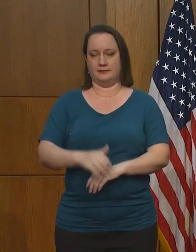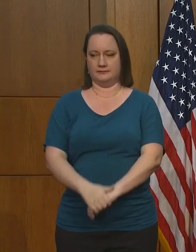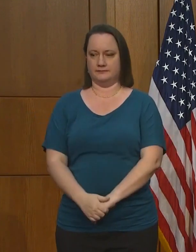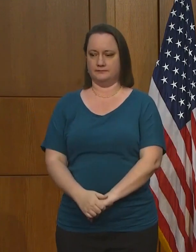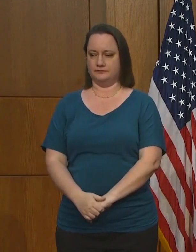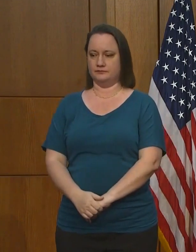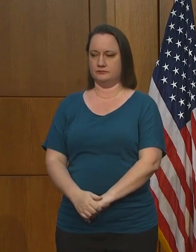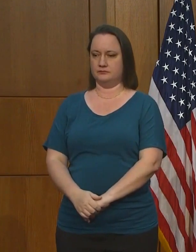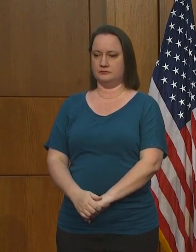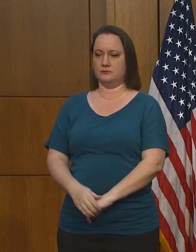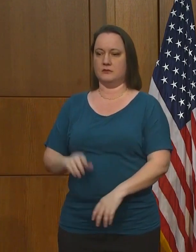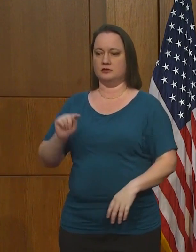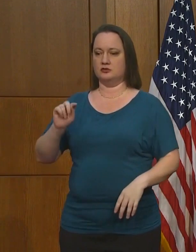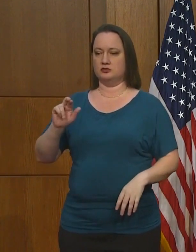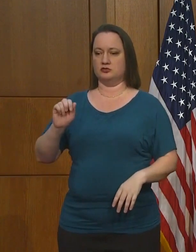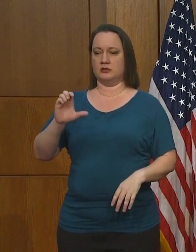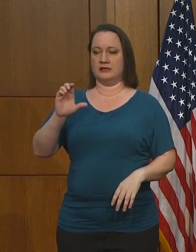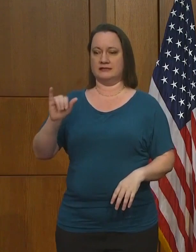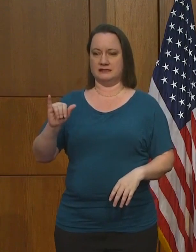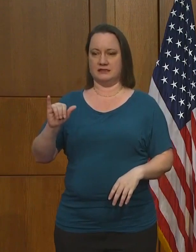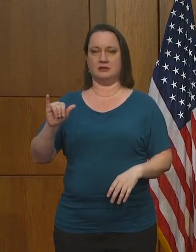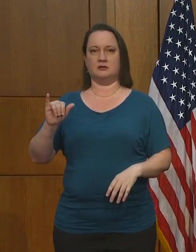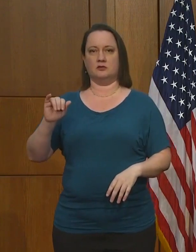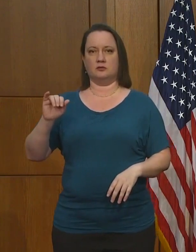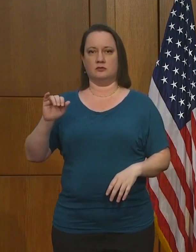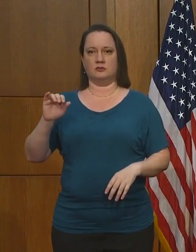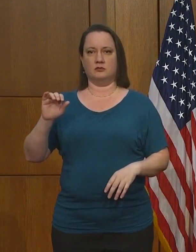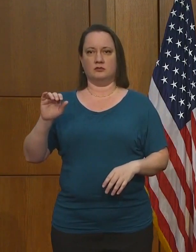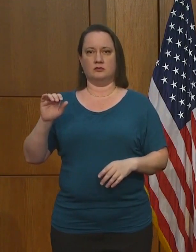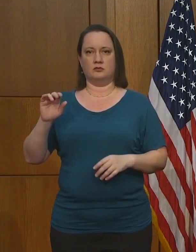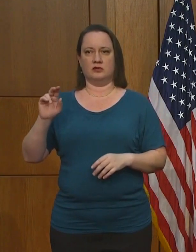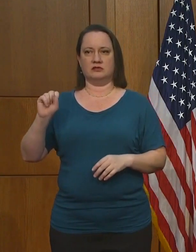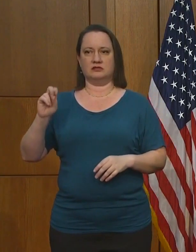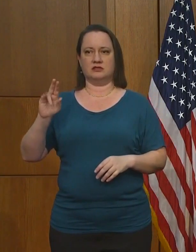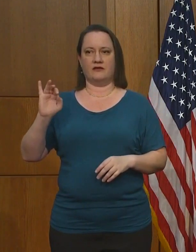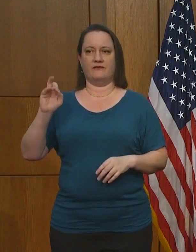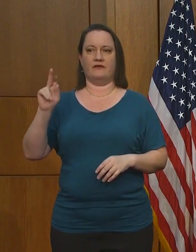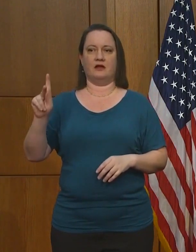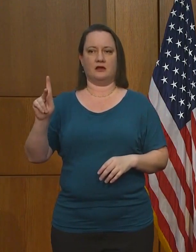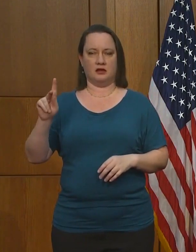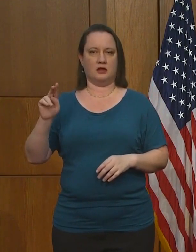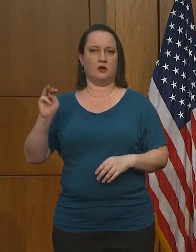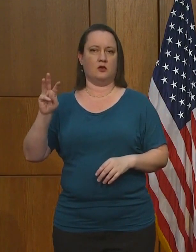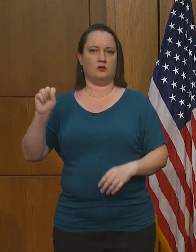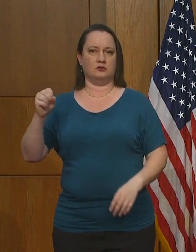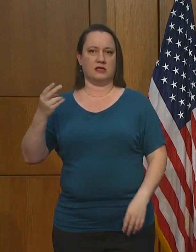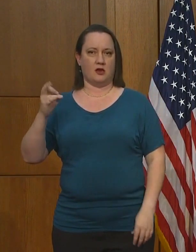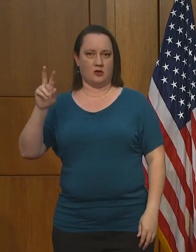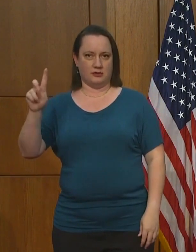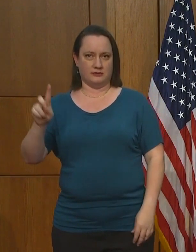PANDEMIC. TRACY AGNEW WITH THE